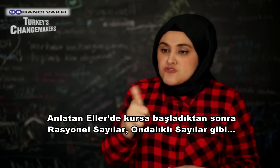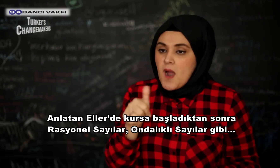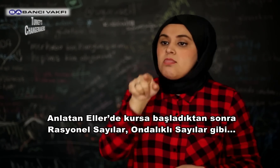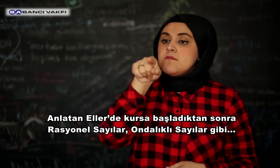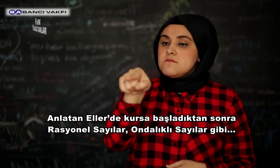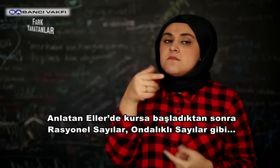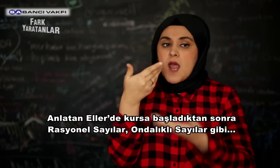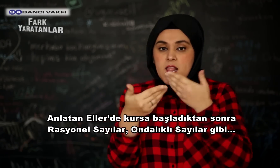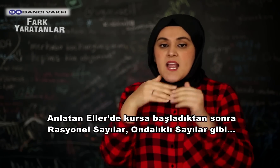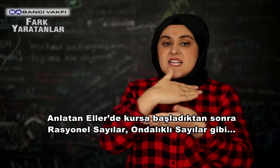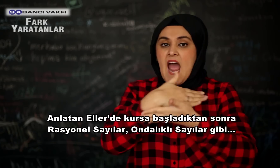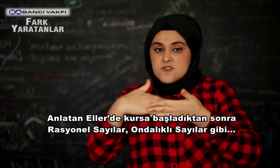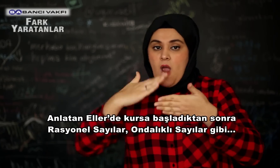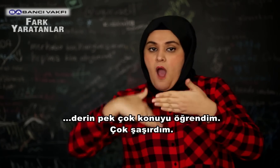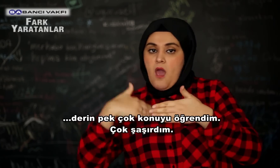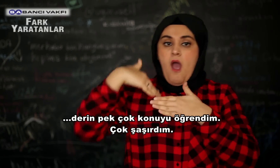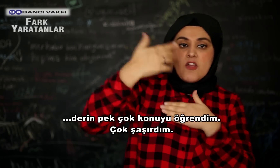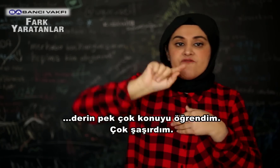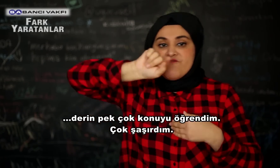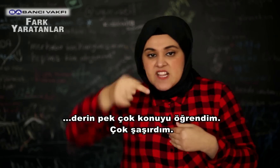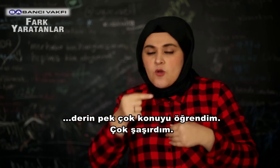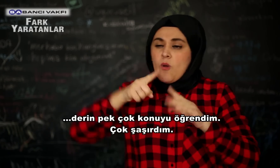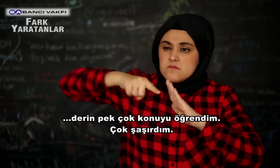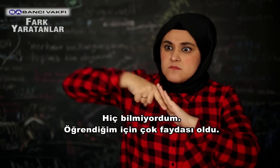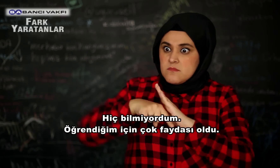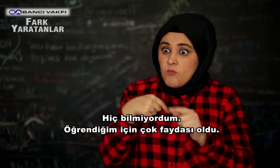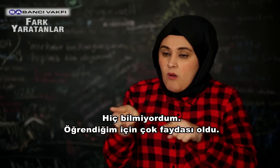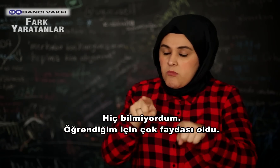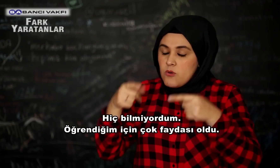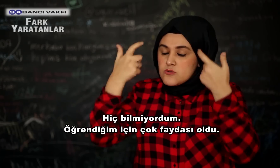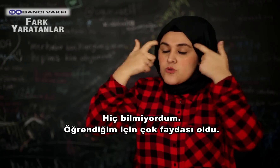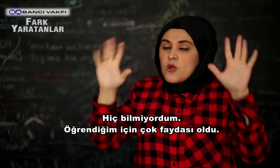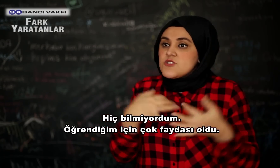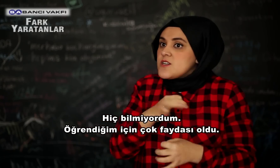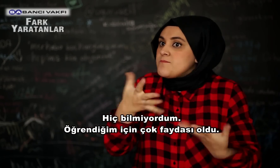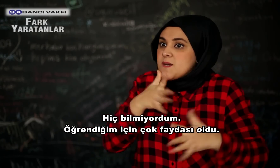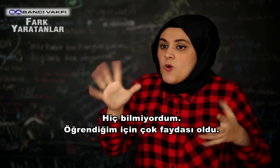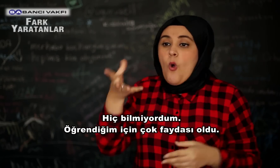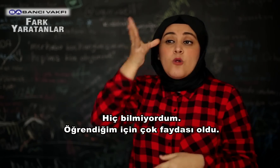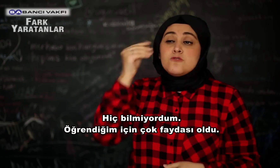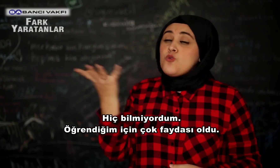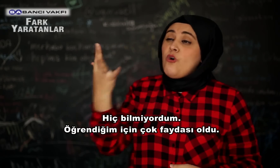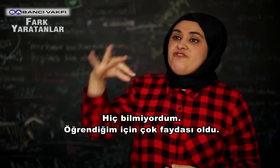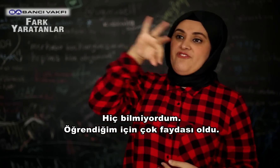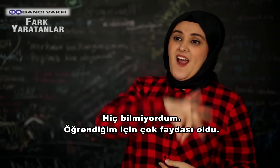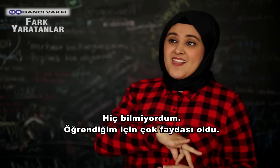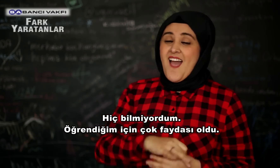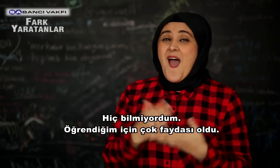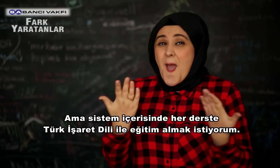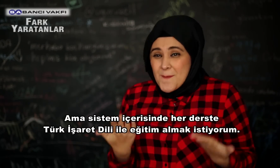After attending the course at Talking Hands, I have learned many deep subjects… …like rational numbers and decimal numbers. I was surprised. I had no idea. It was very useful for me.